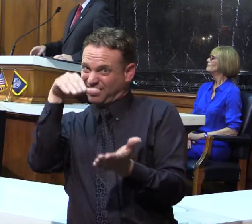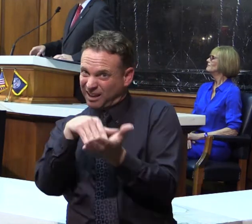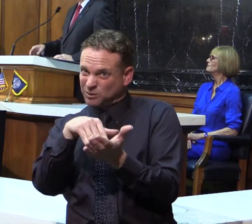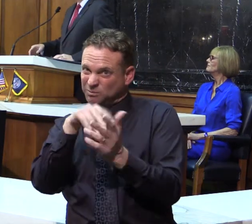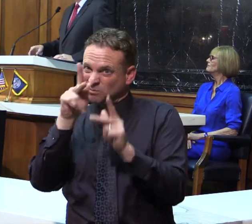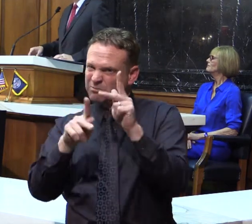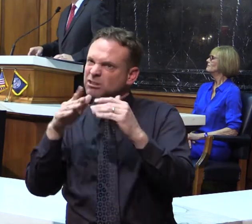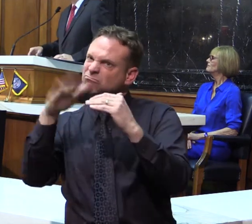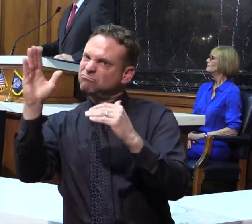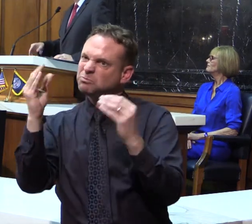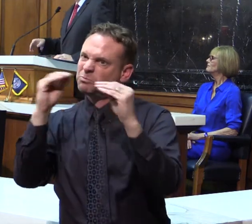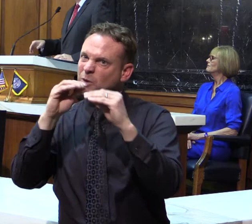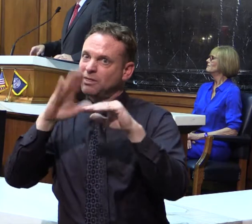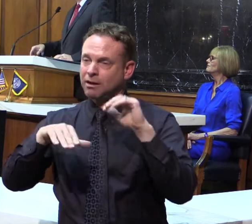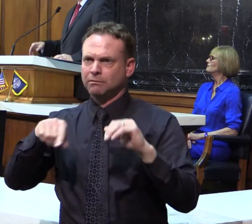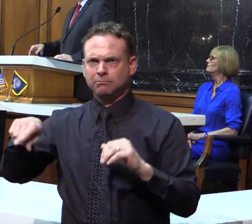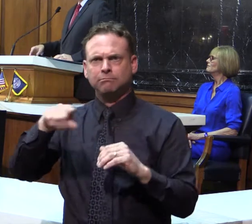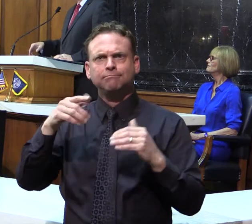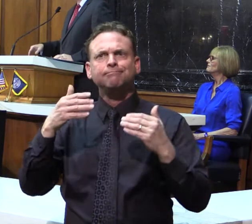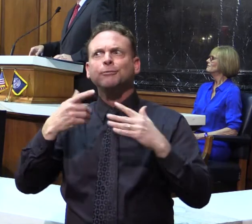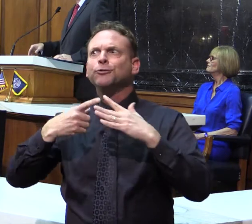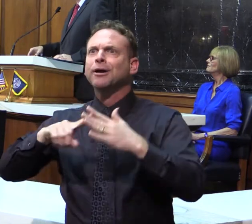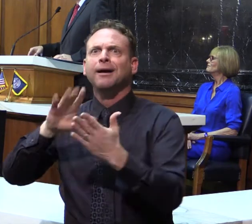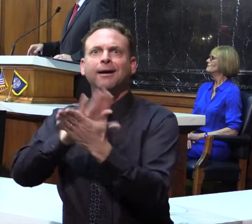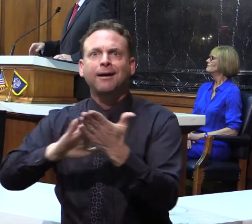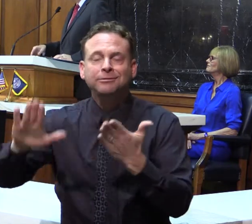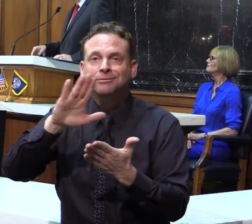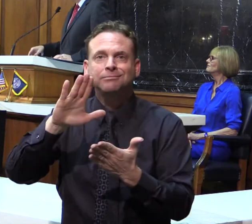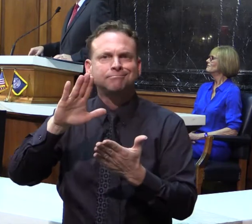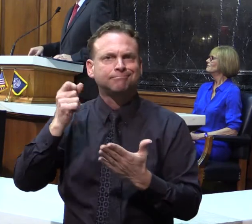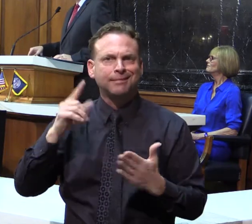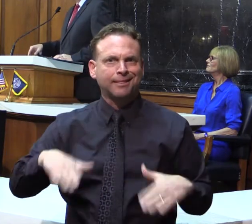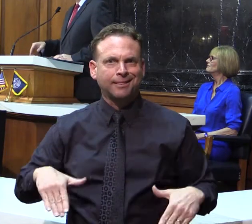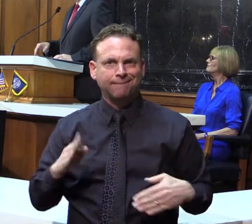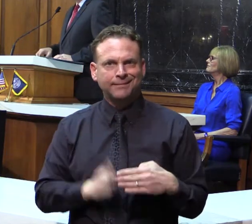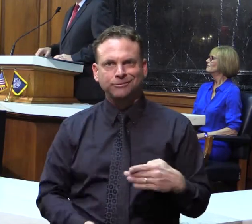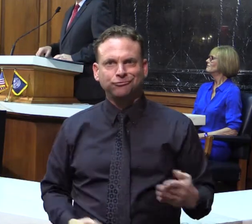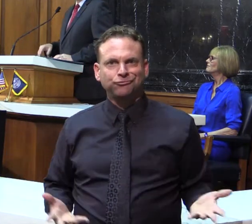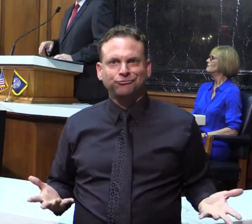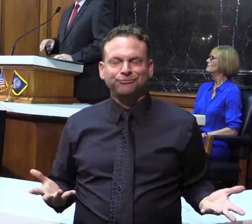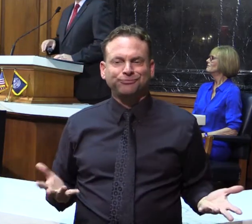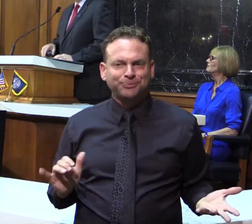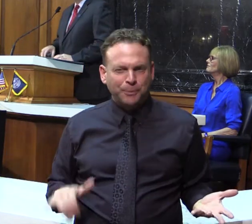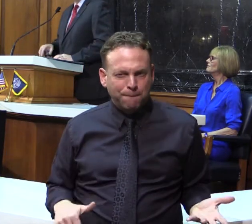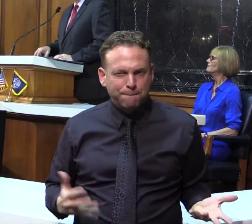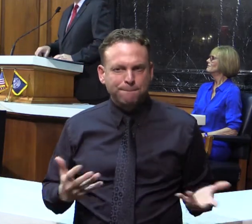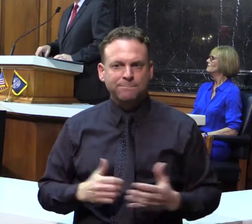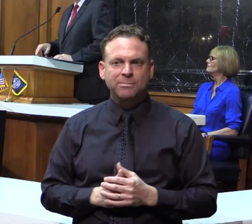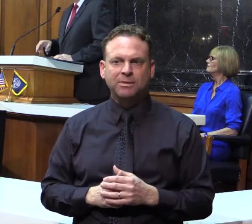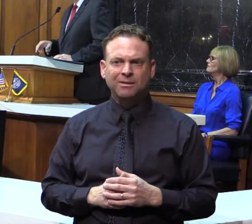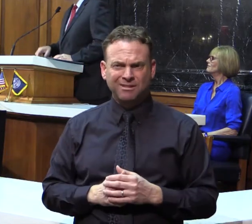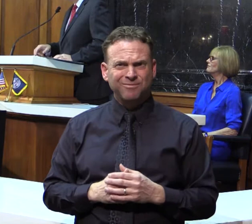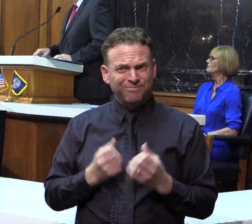Our goal this year is to enroll 25,000 more of them in programs that help them do just that.